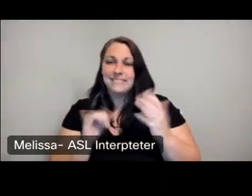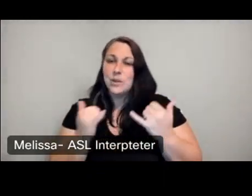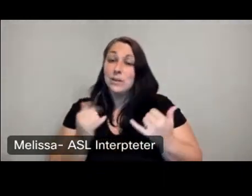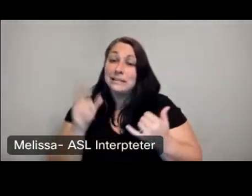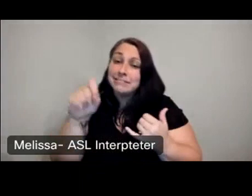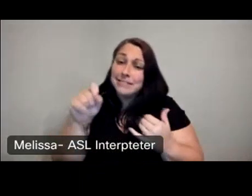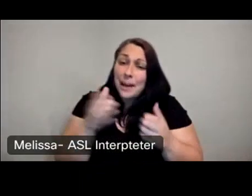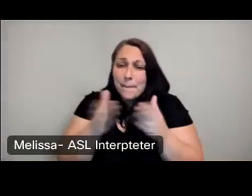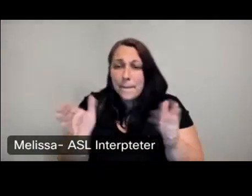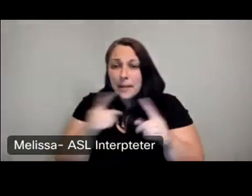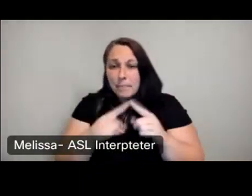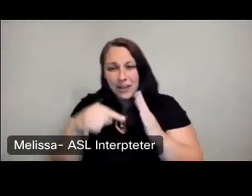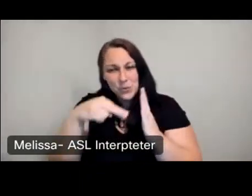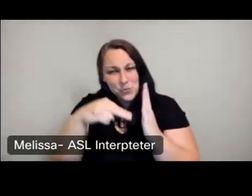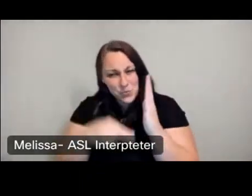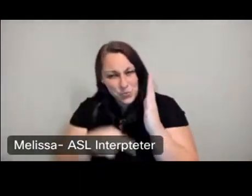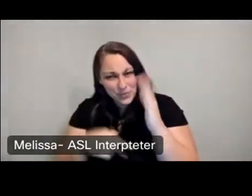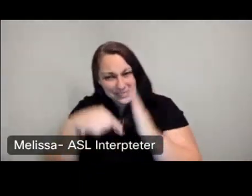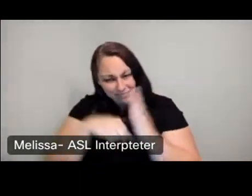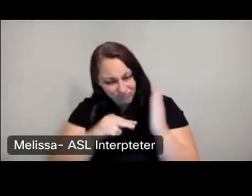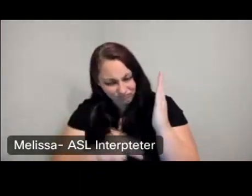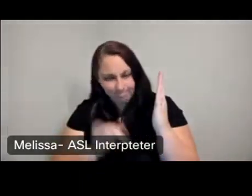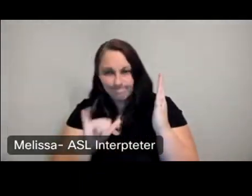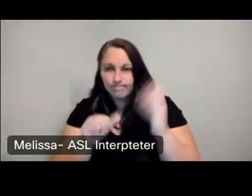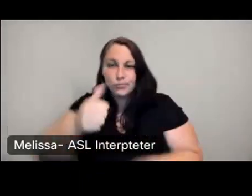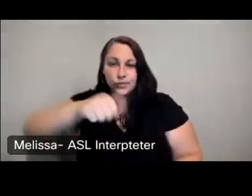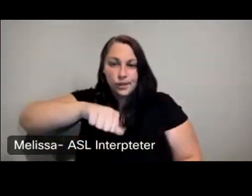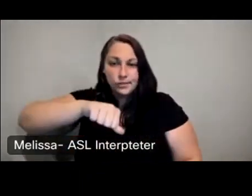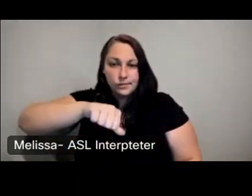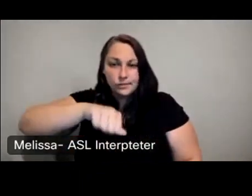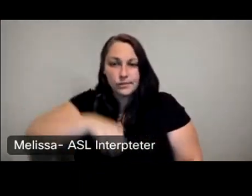rejected it and they they and they got a bunch of people to write to you and reject that okay so